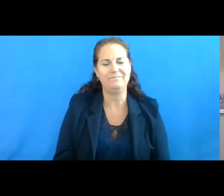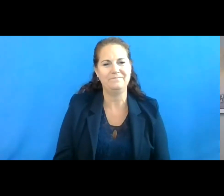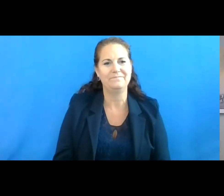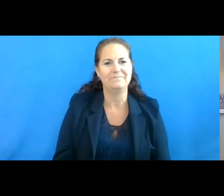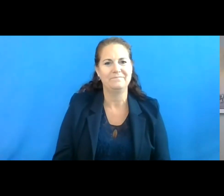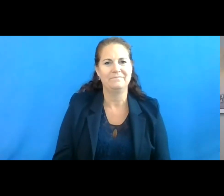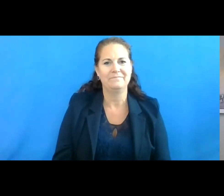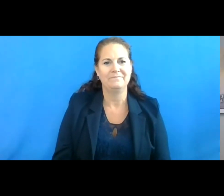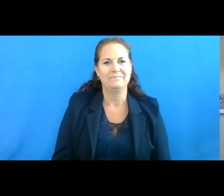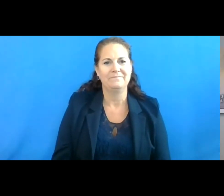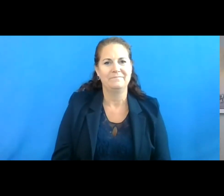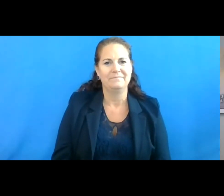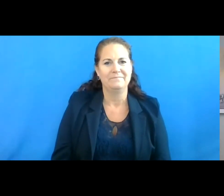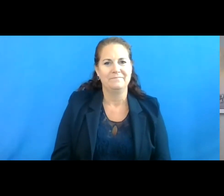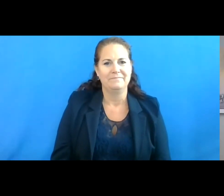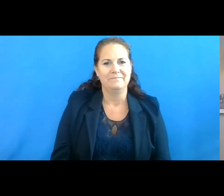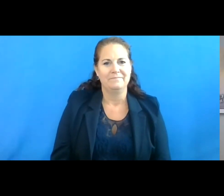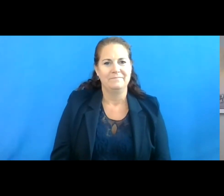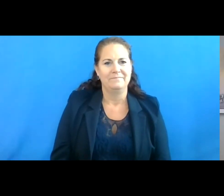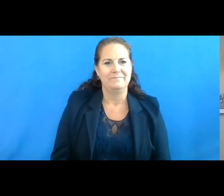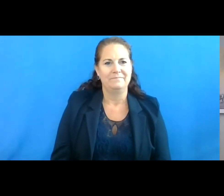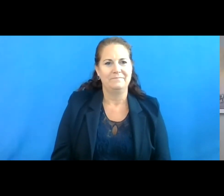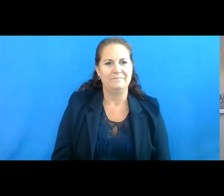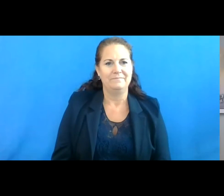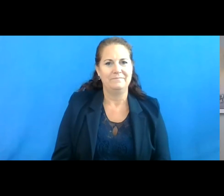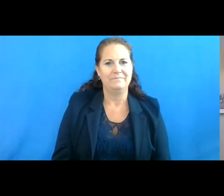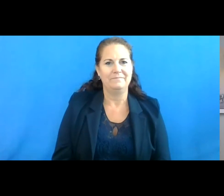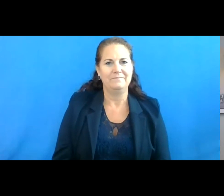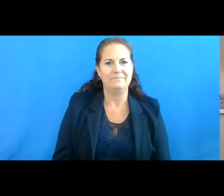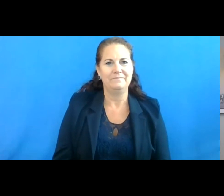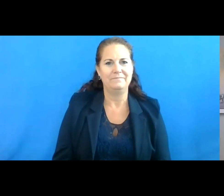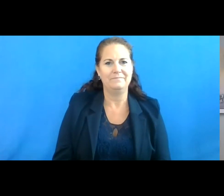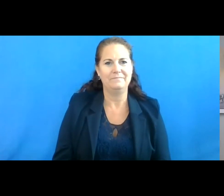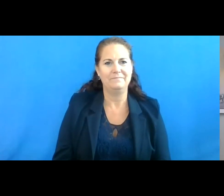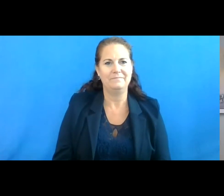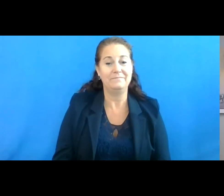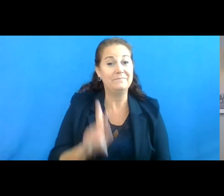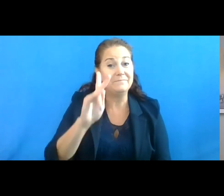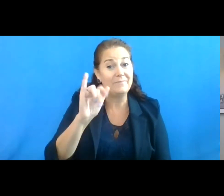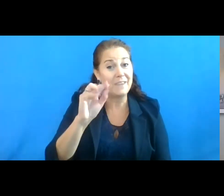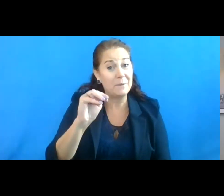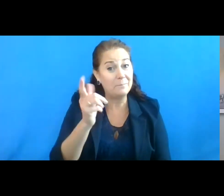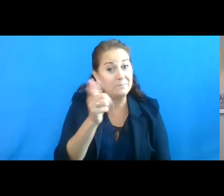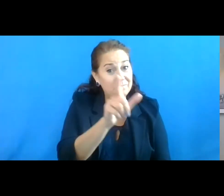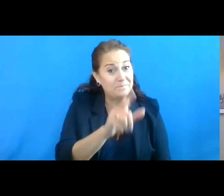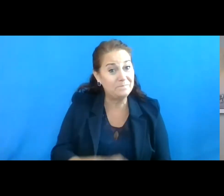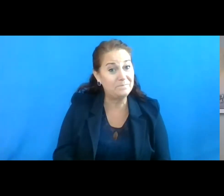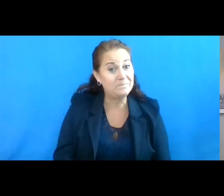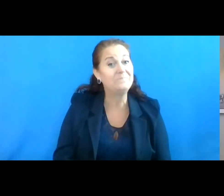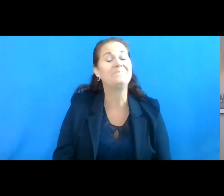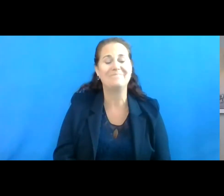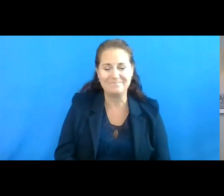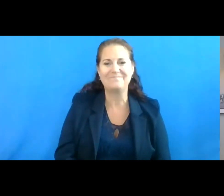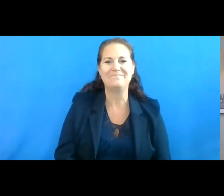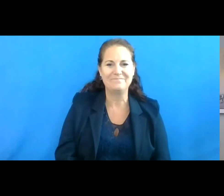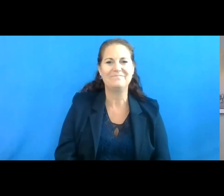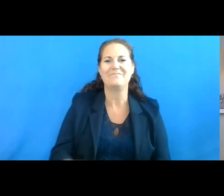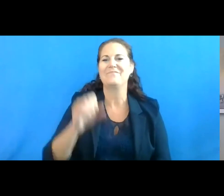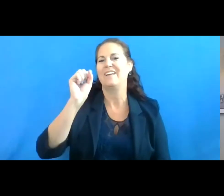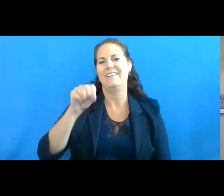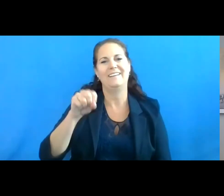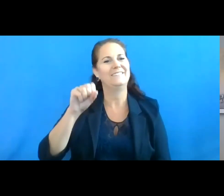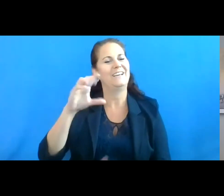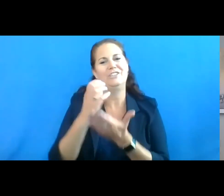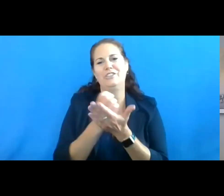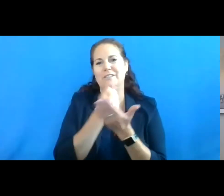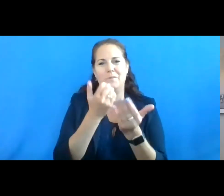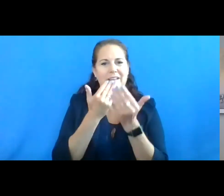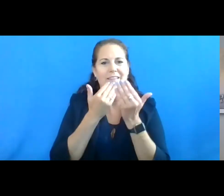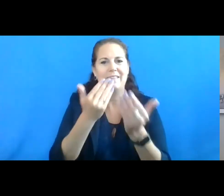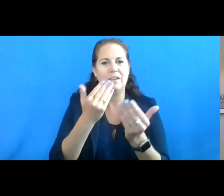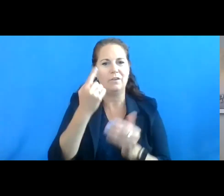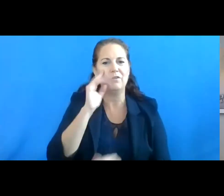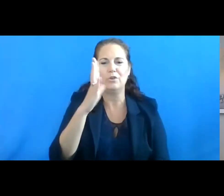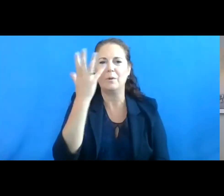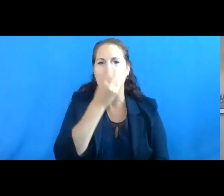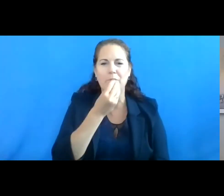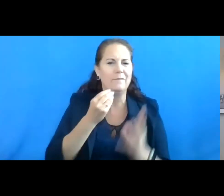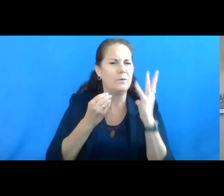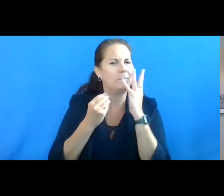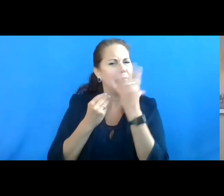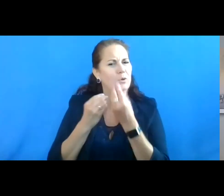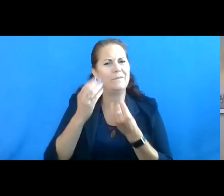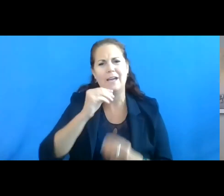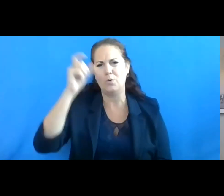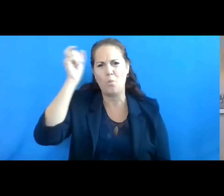Kim: Yes, I just want to thank you for your beautiful, beautiful and wise words with regards